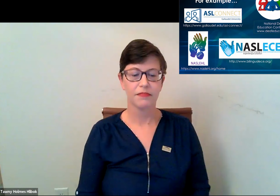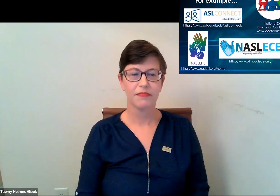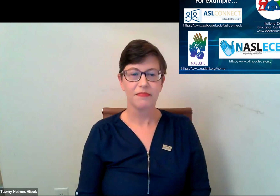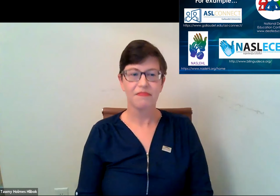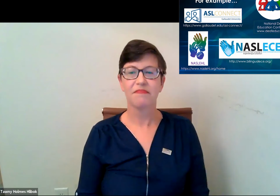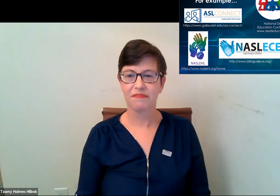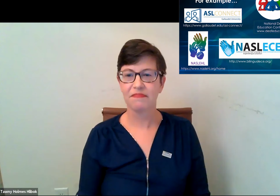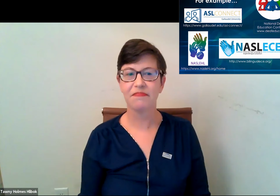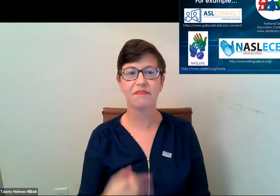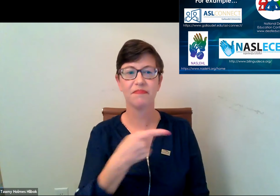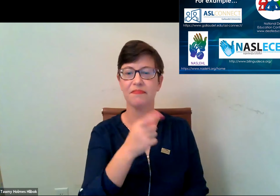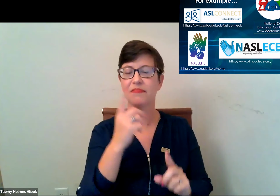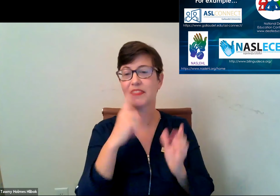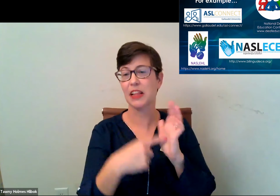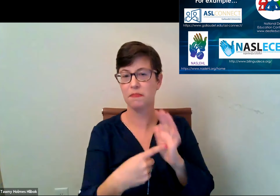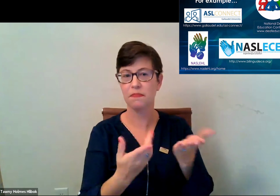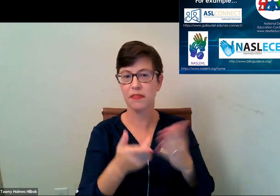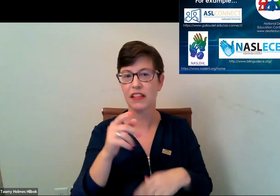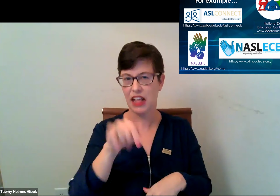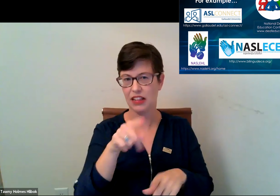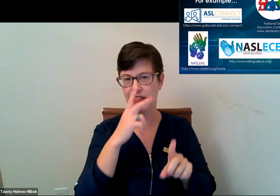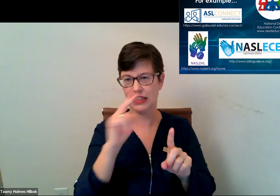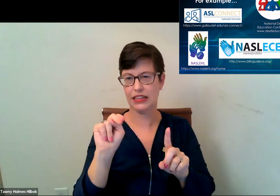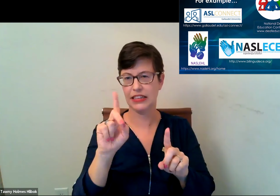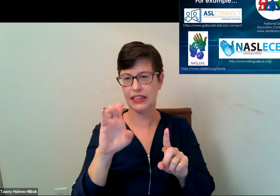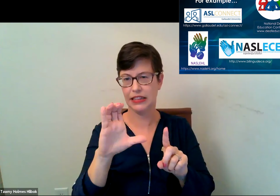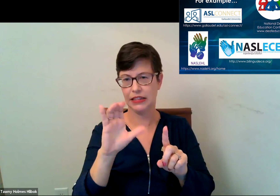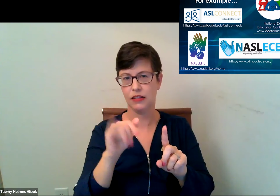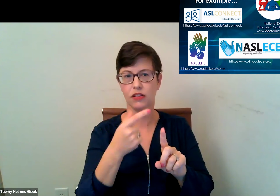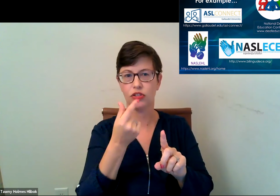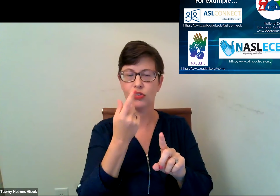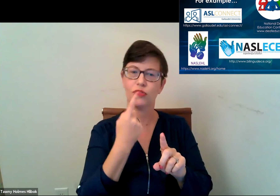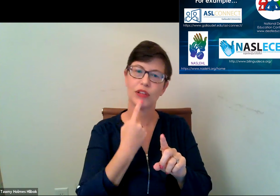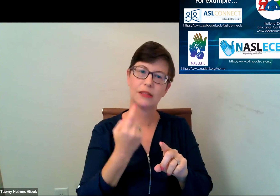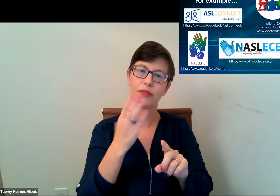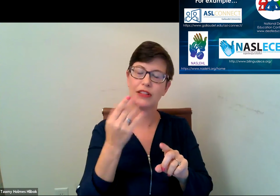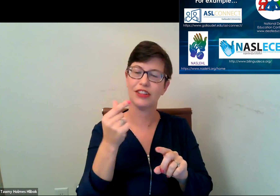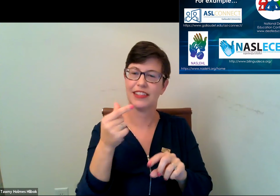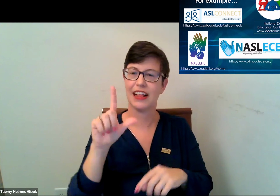on education for deaf students and Here are some examples of both organizations, we have.